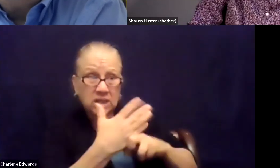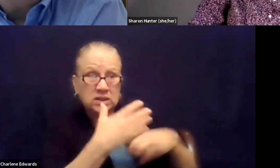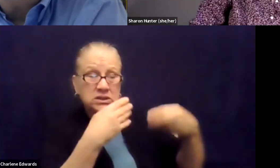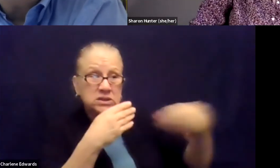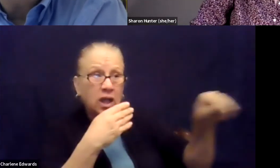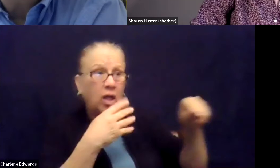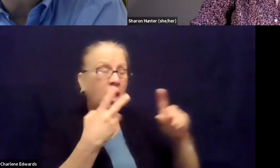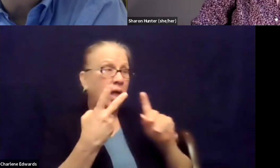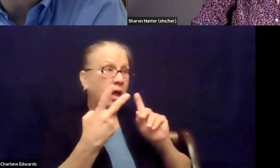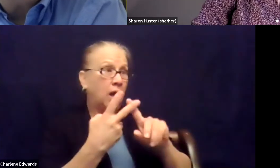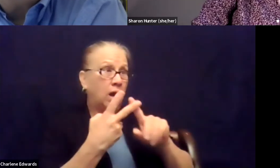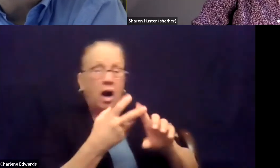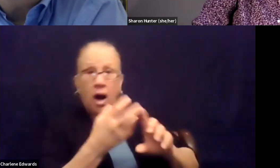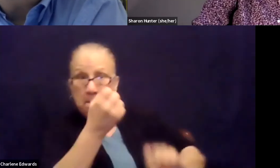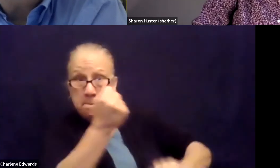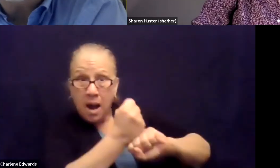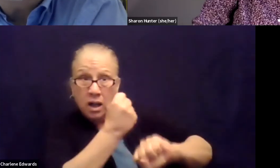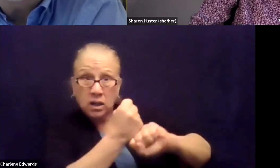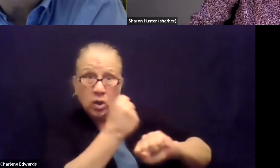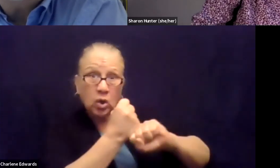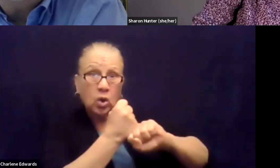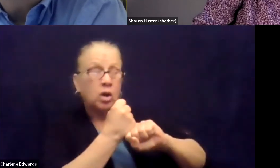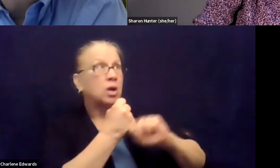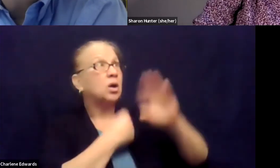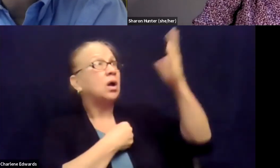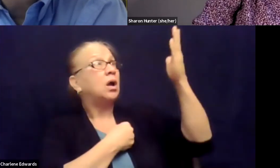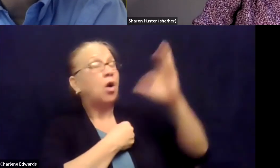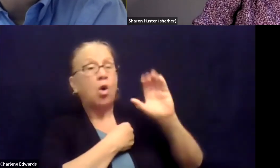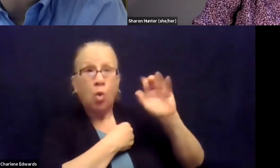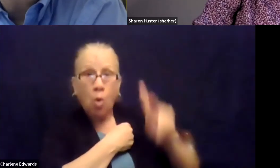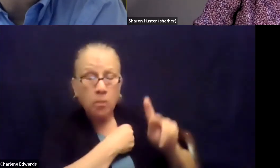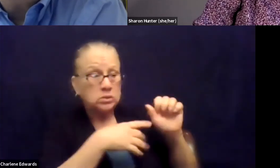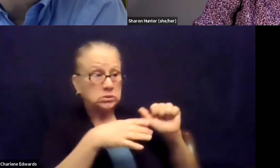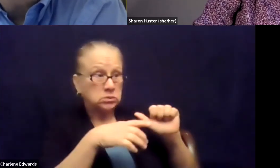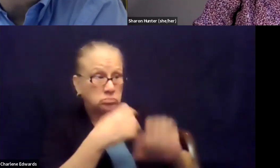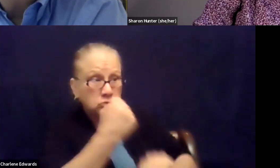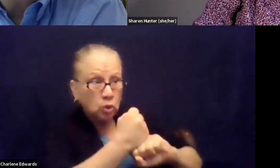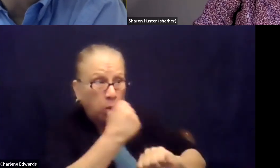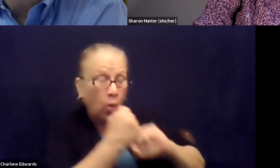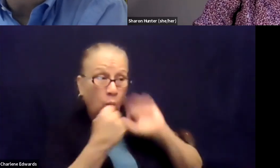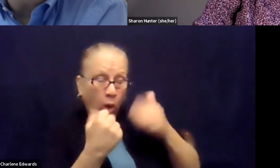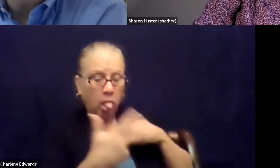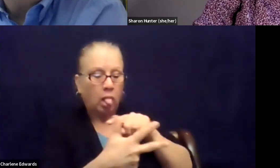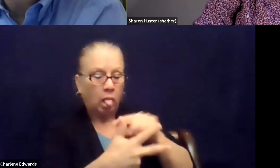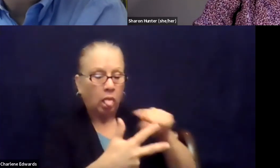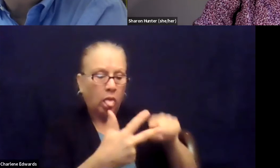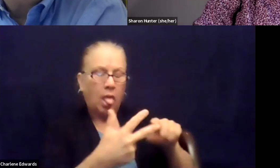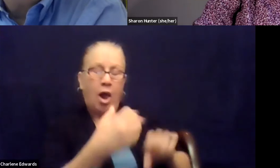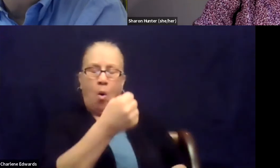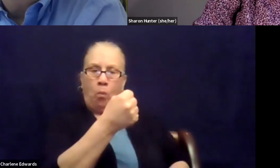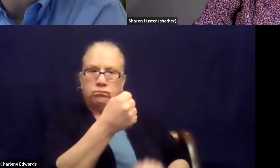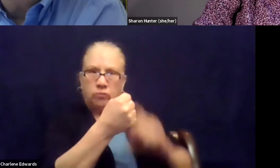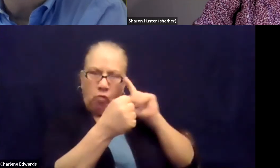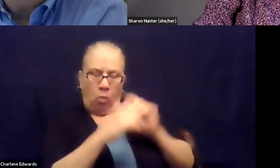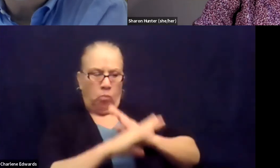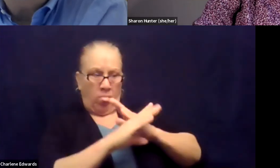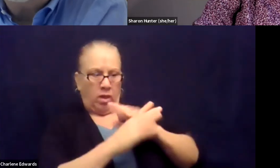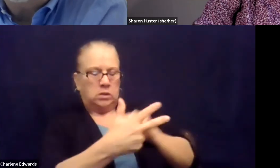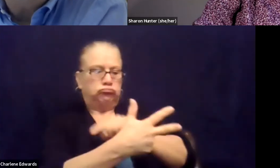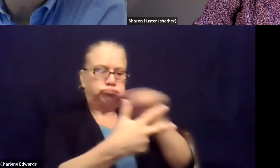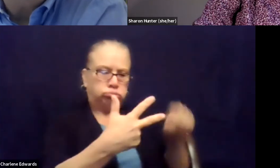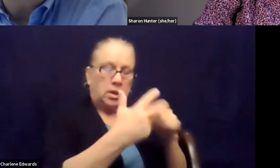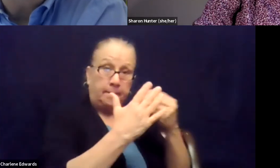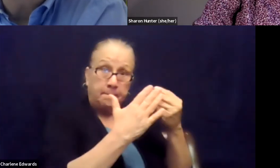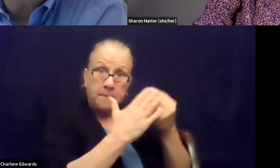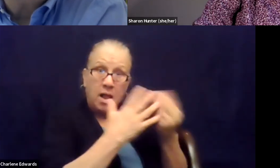get your sponsors, in corporate support, and to protect that, the more ways you can find to offer